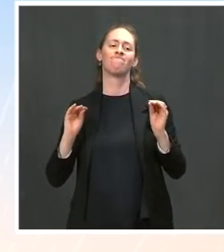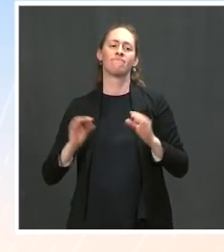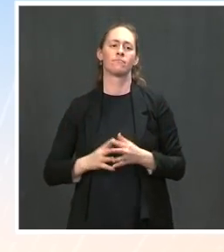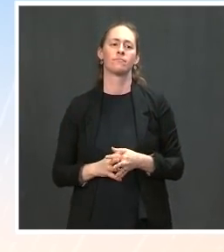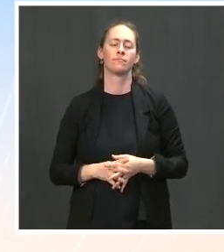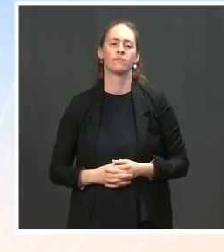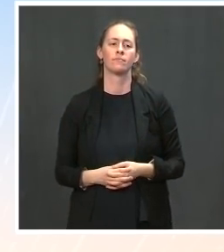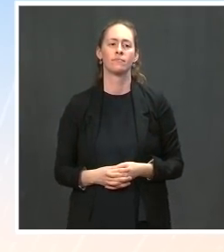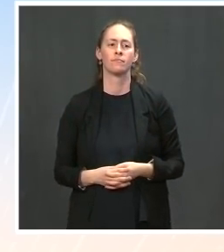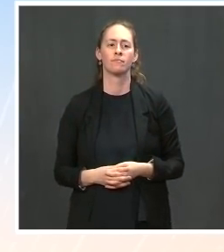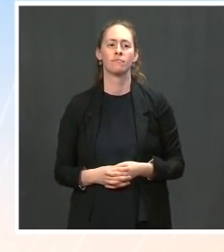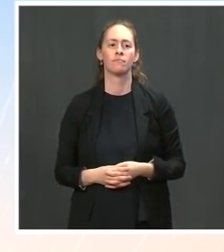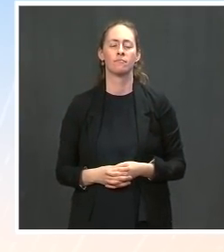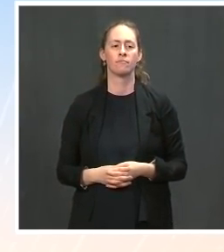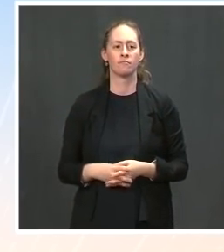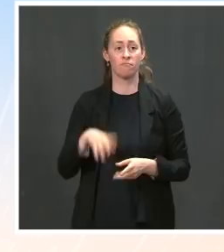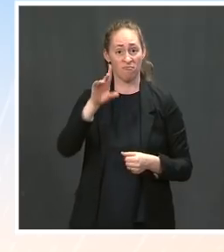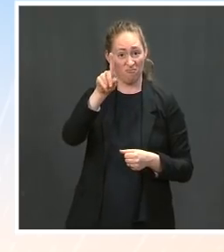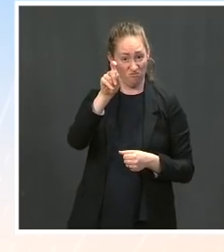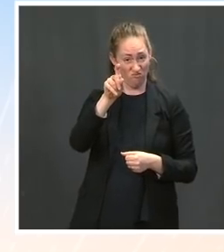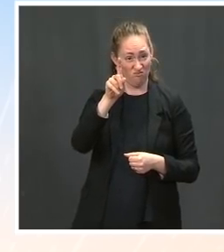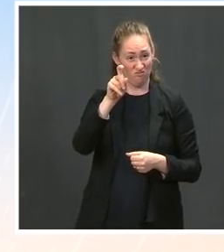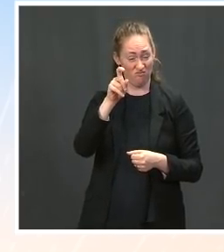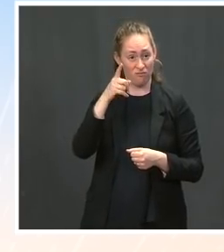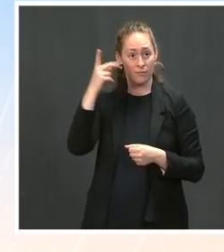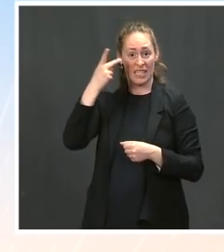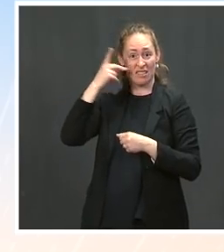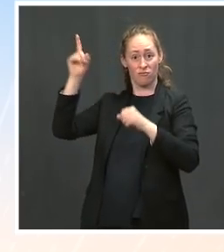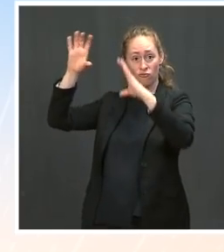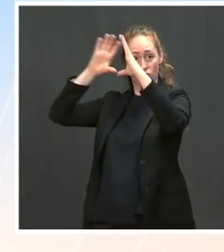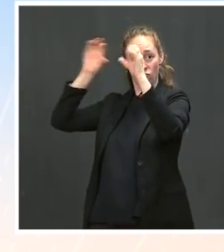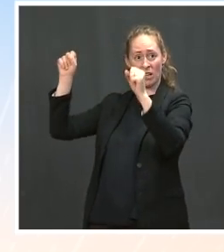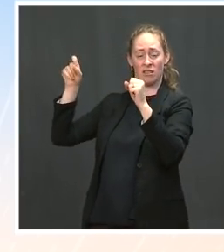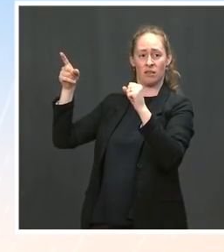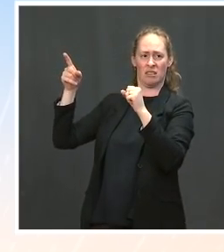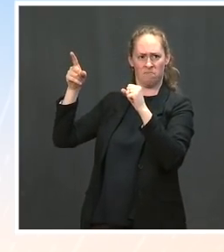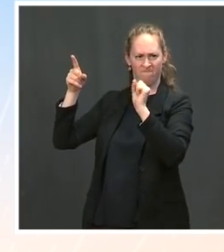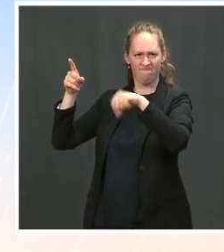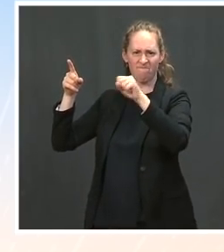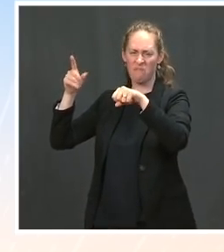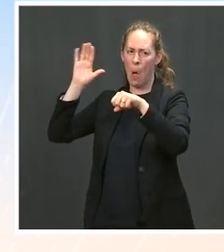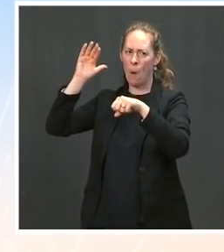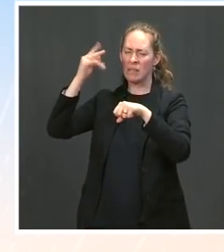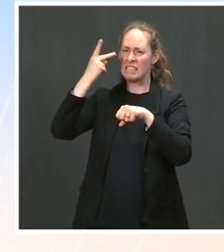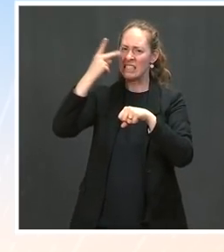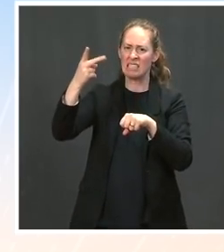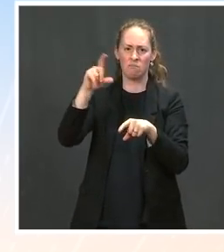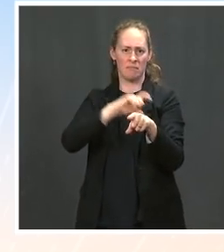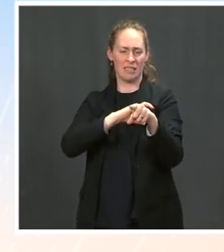saying he hopes the officer is going to be found guilty and the evidence is overwhelming? When people see that quote, is it wrong for them to make that assumption